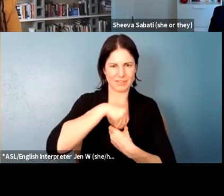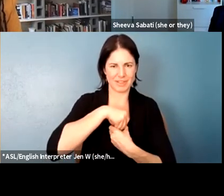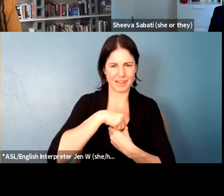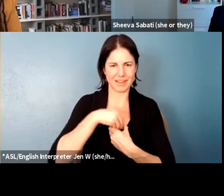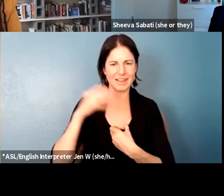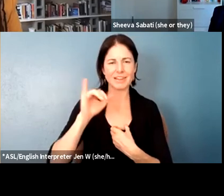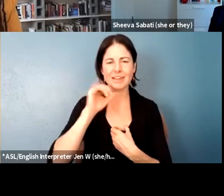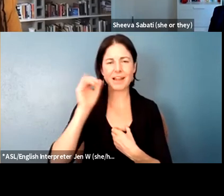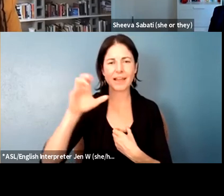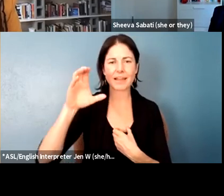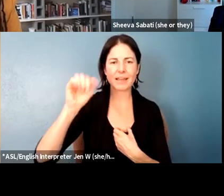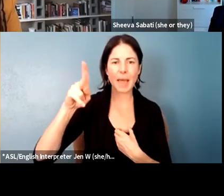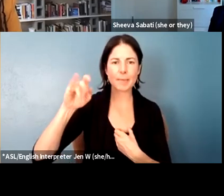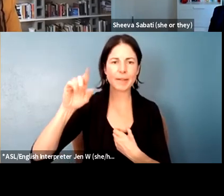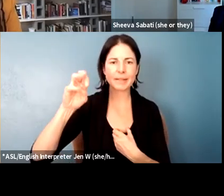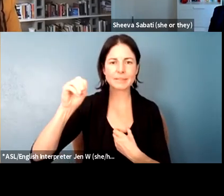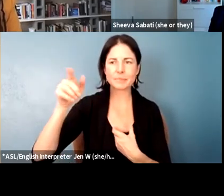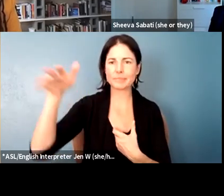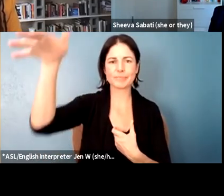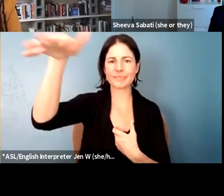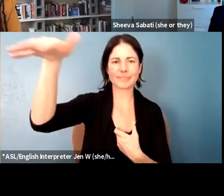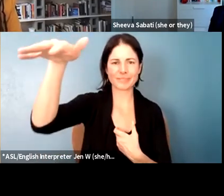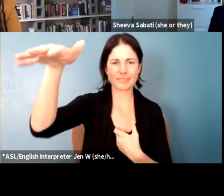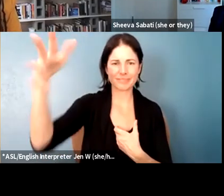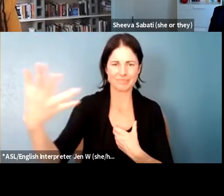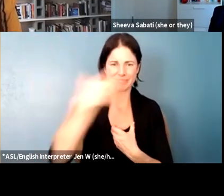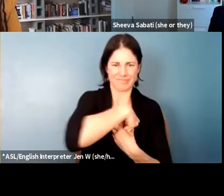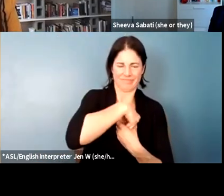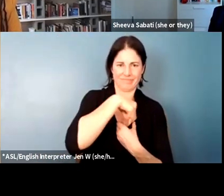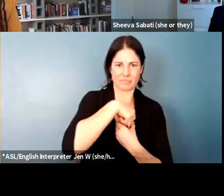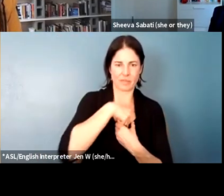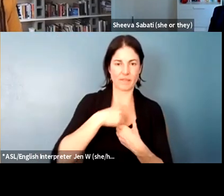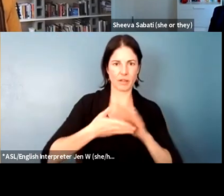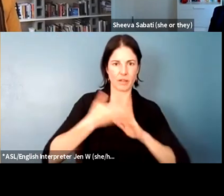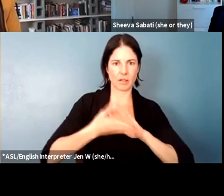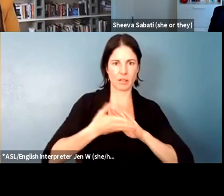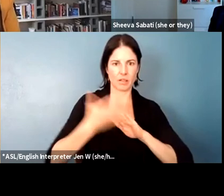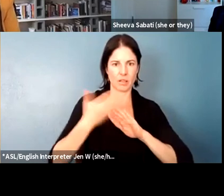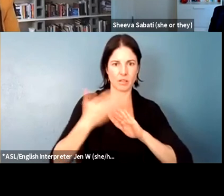somewhere out there on the street, that capitalists like I have to stay doing, I have to stay doing, I have to disobey